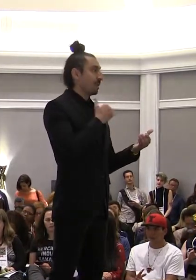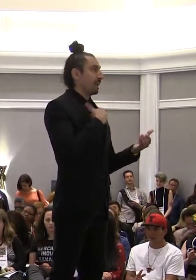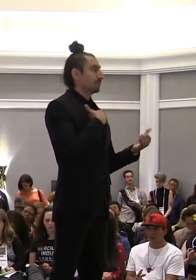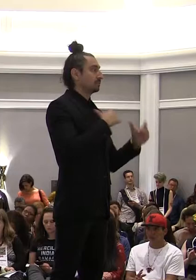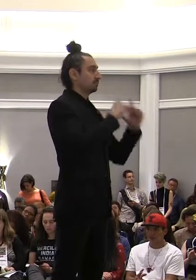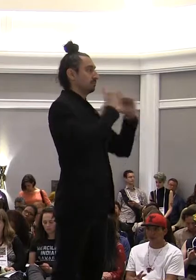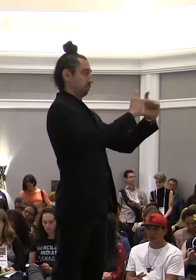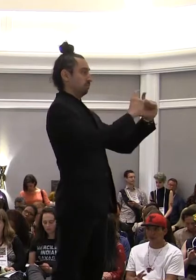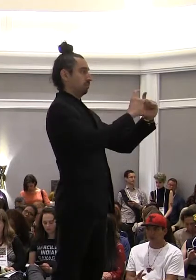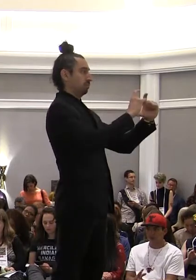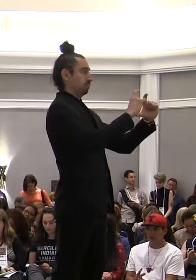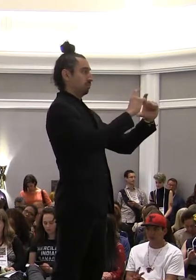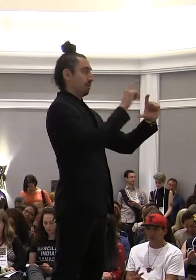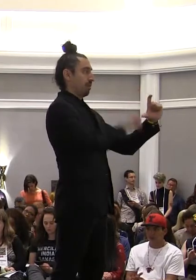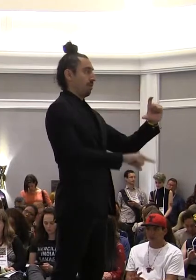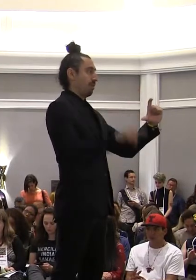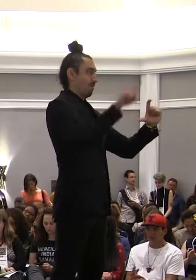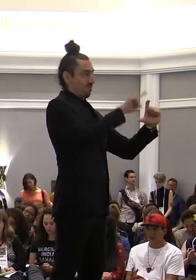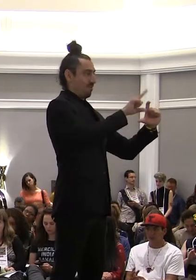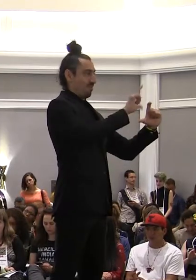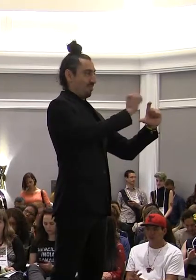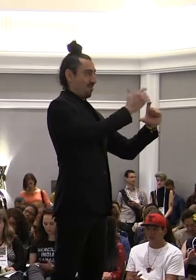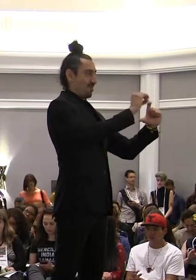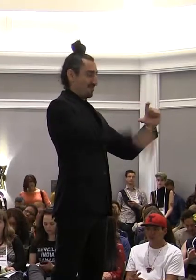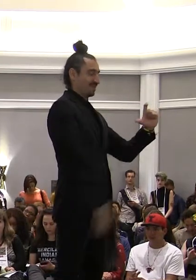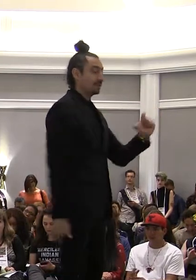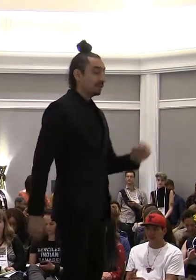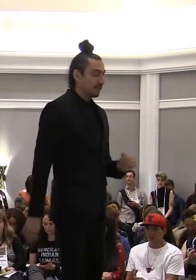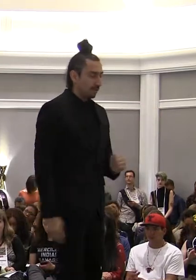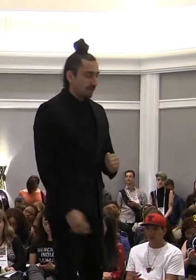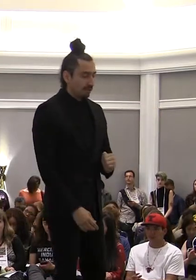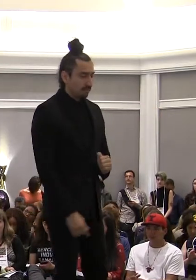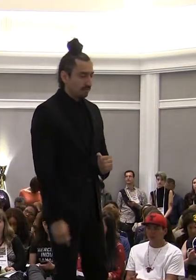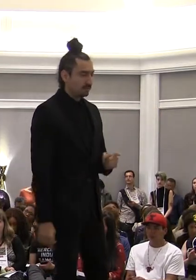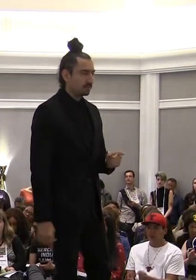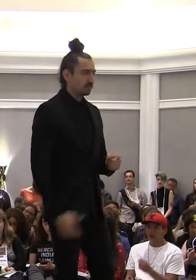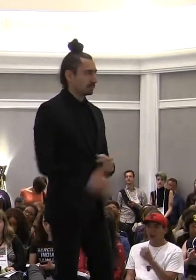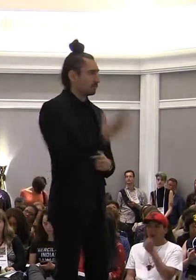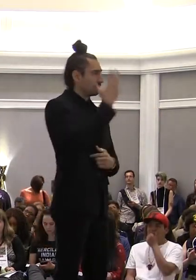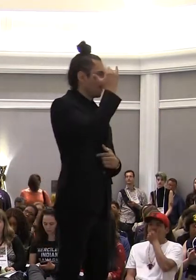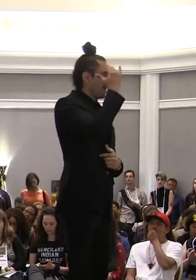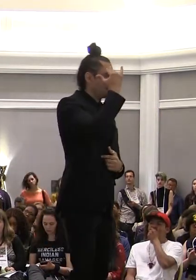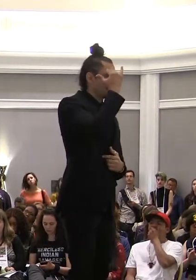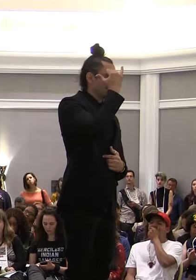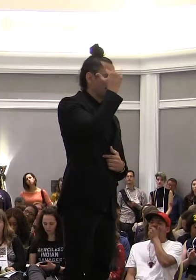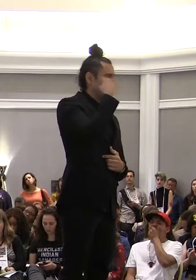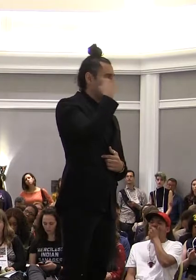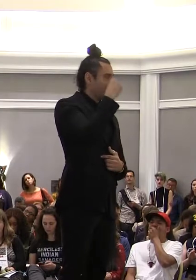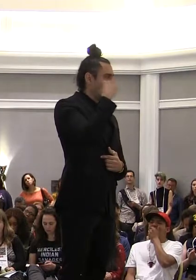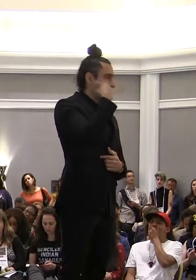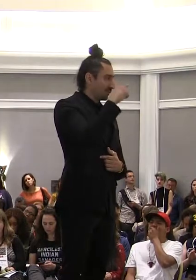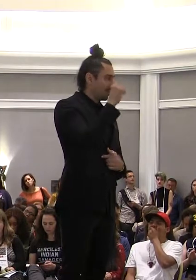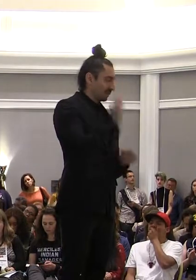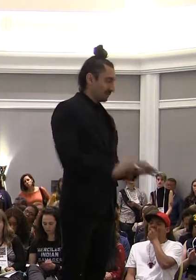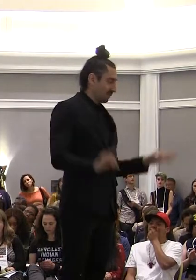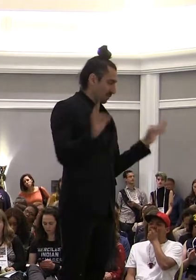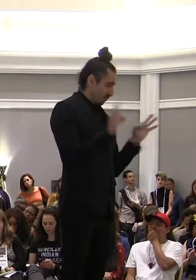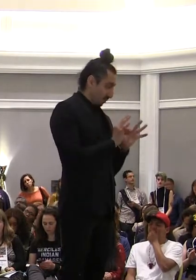So you'll see that come up when you search it. Okay, so why are we doing this? One very important thing we're trying to do at this year's conference,